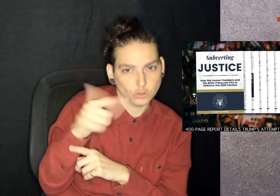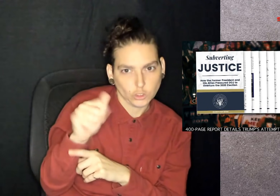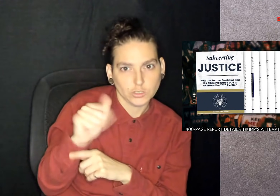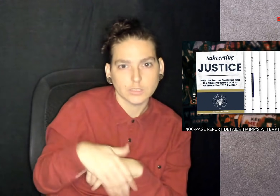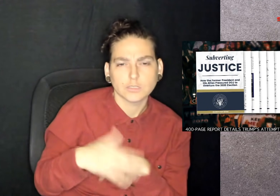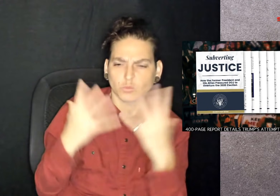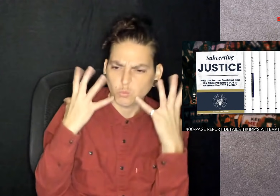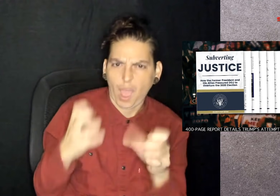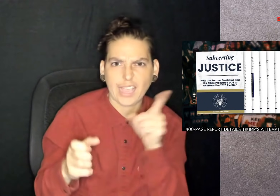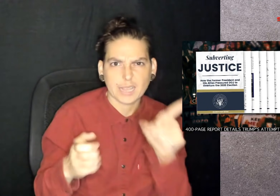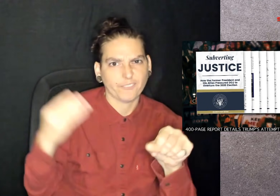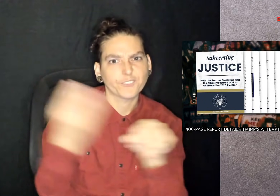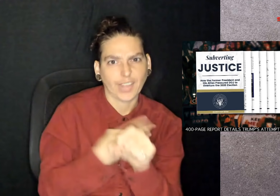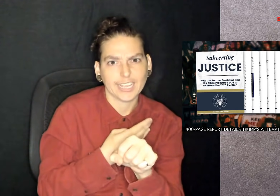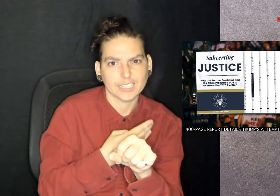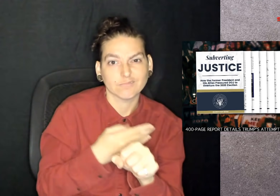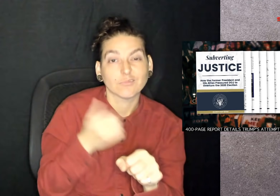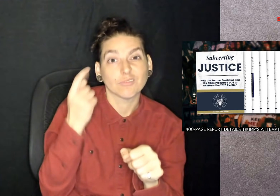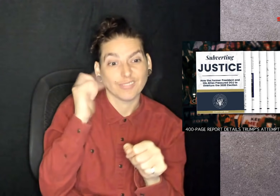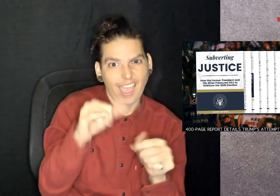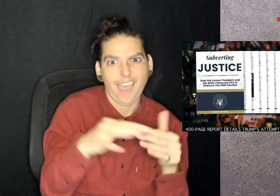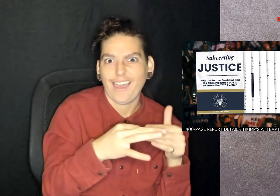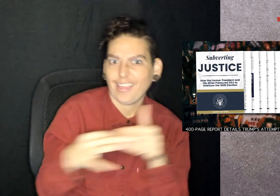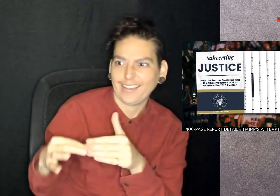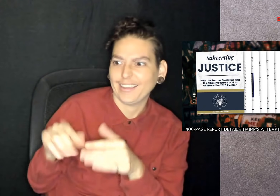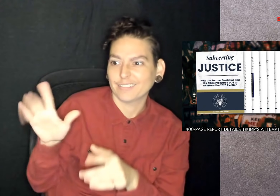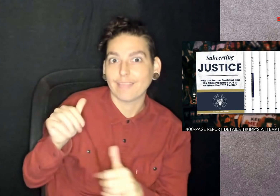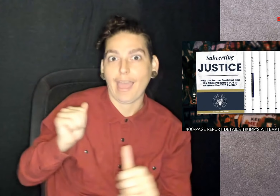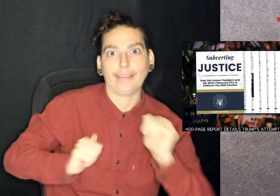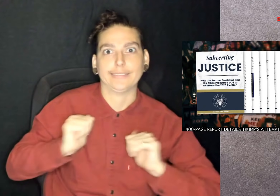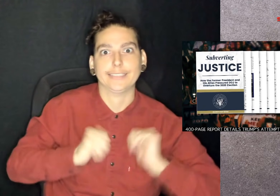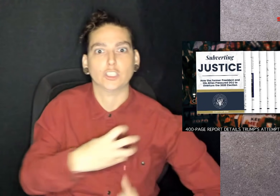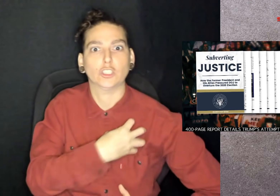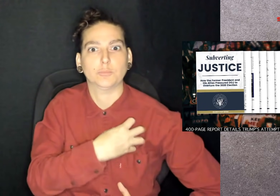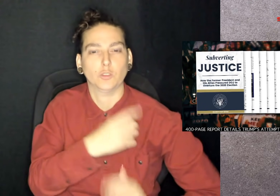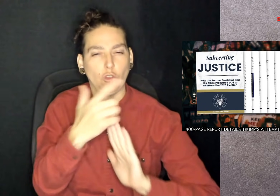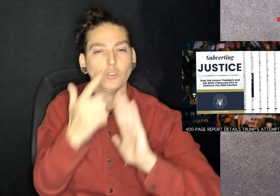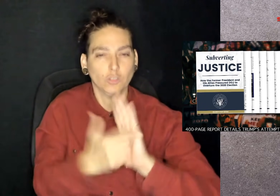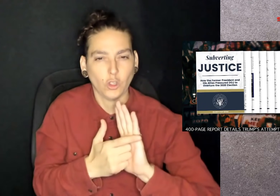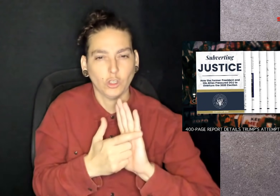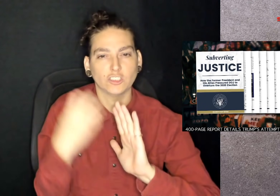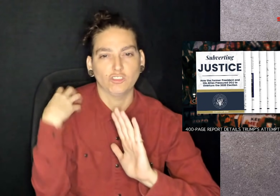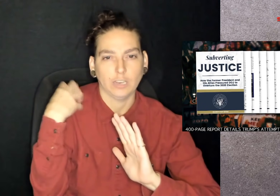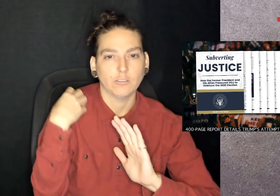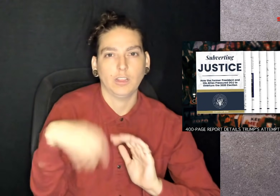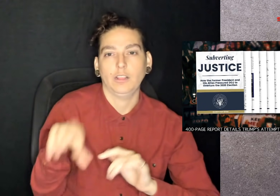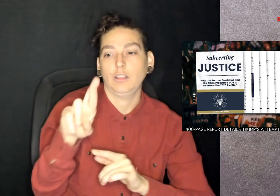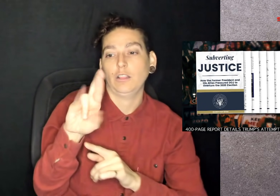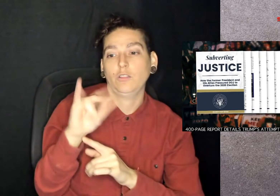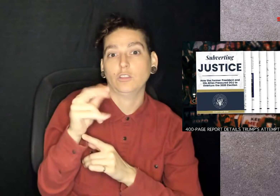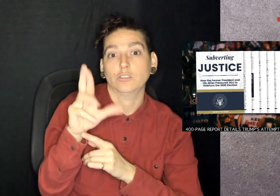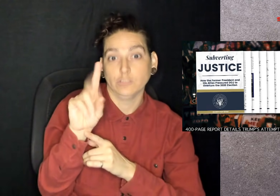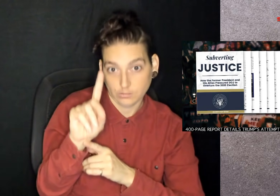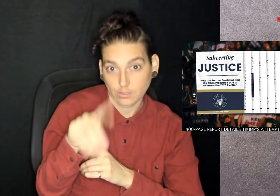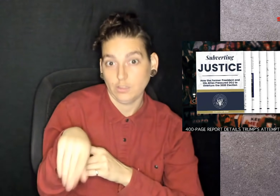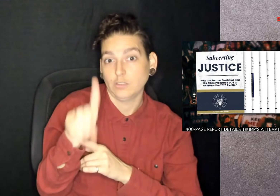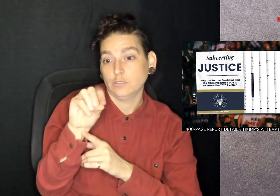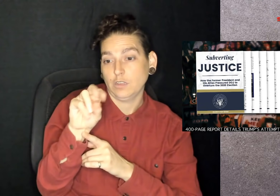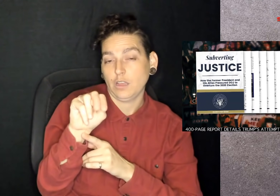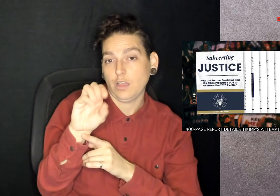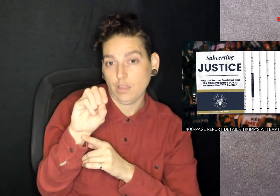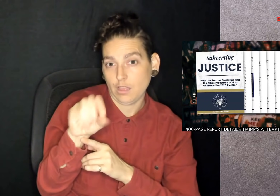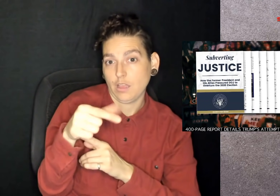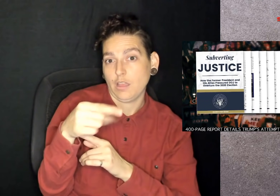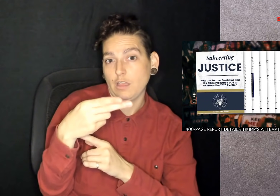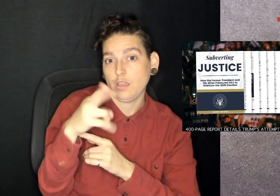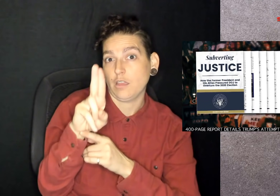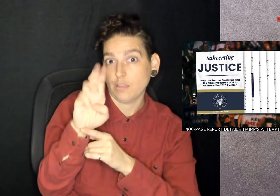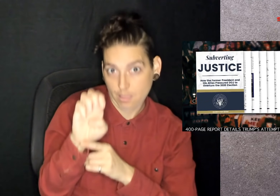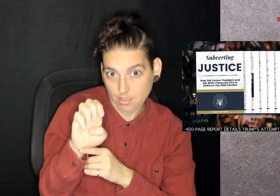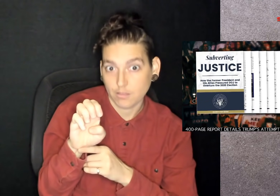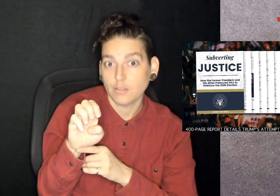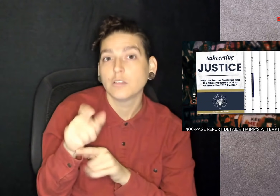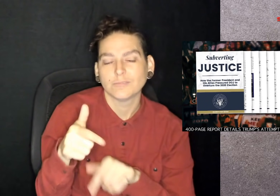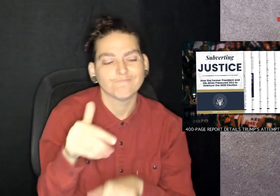election fraud in Georgia and wanted him fired that prompted acting Deputy Attorney General